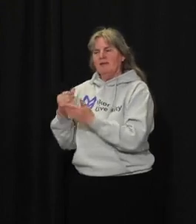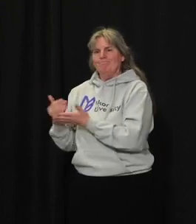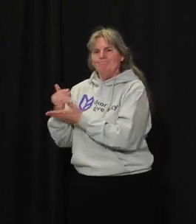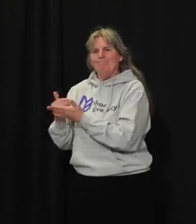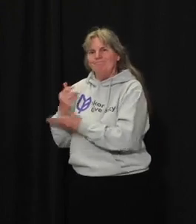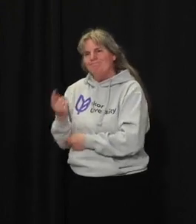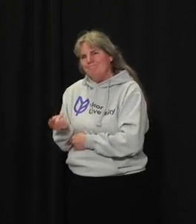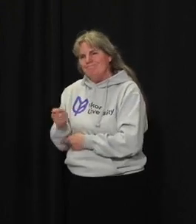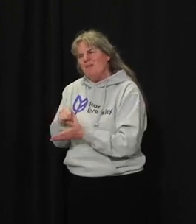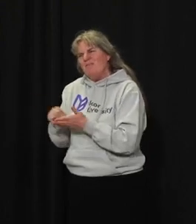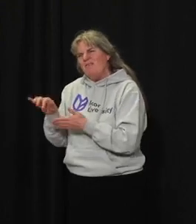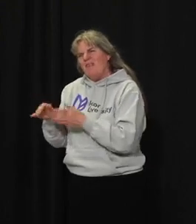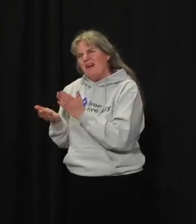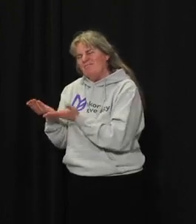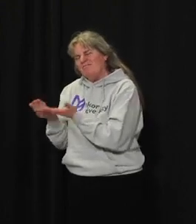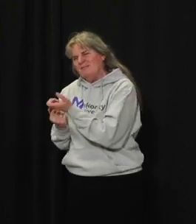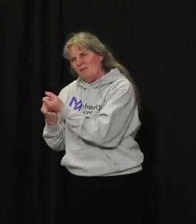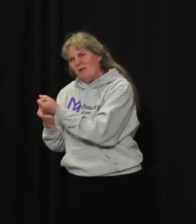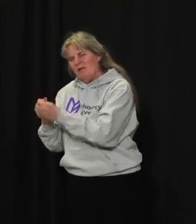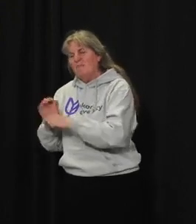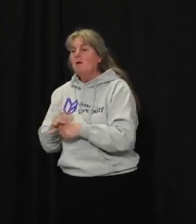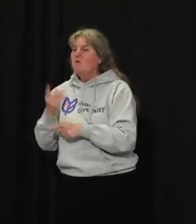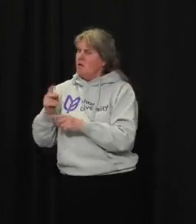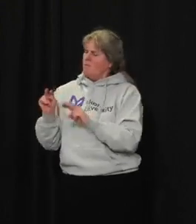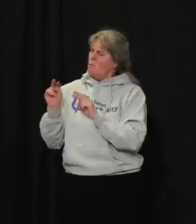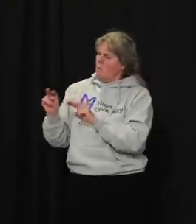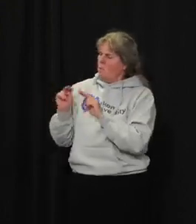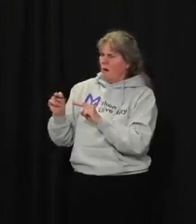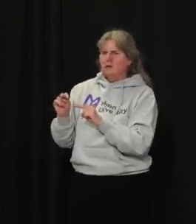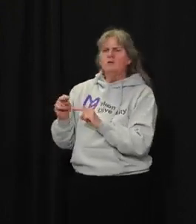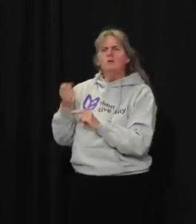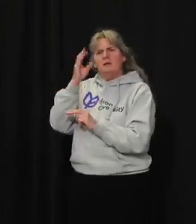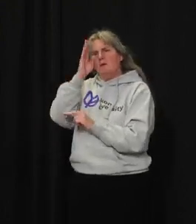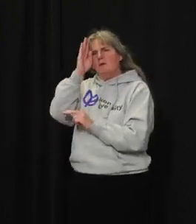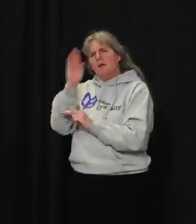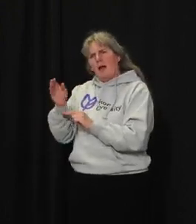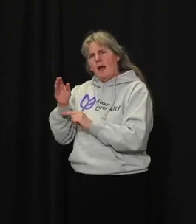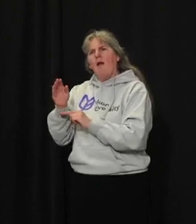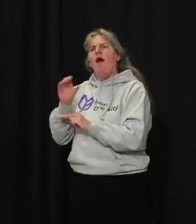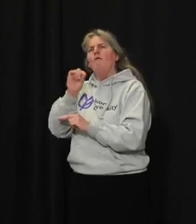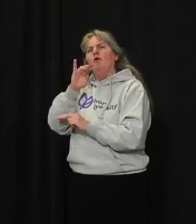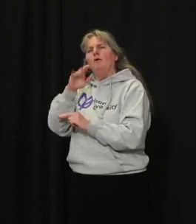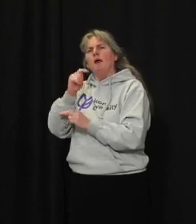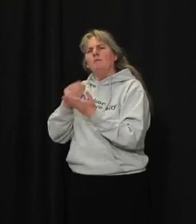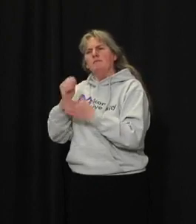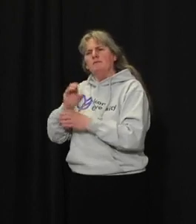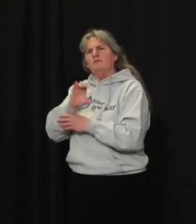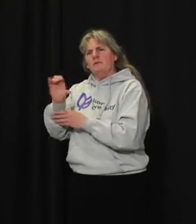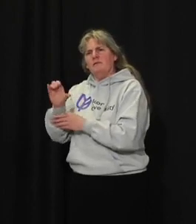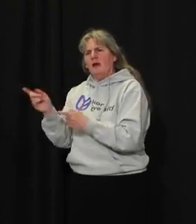the loss of revenue. We are continuing to support childcare operators by paying the direct operating grant fully